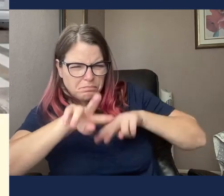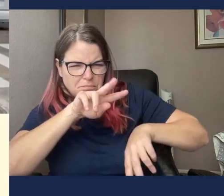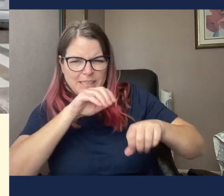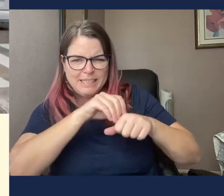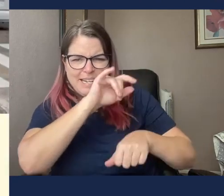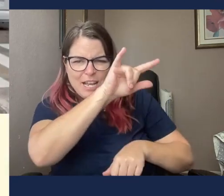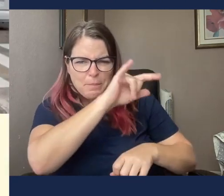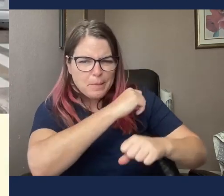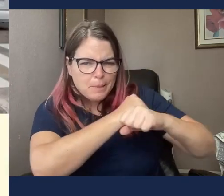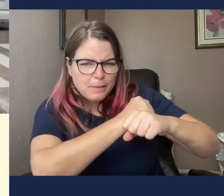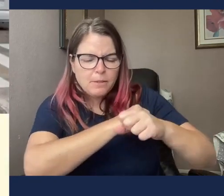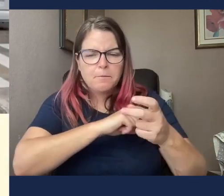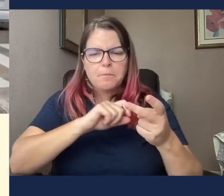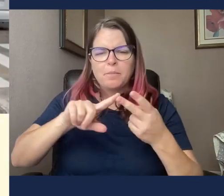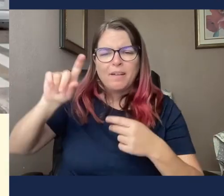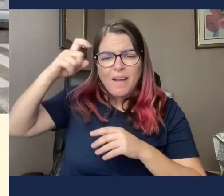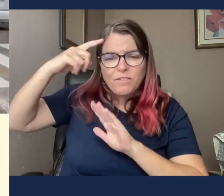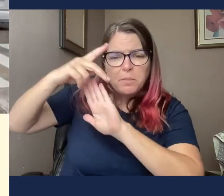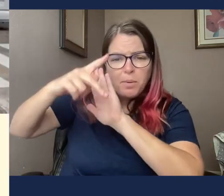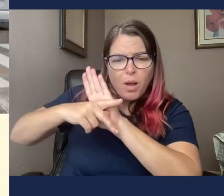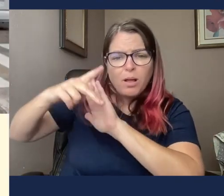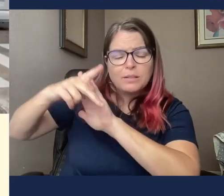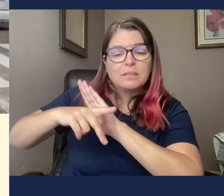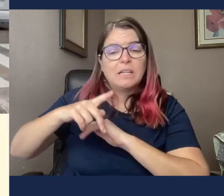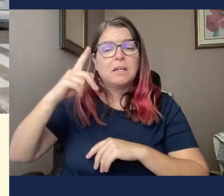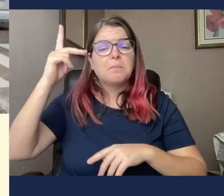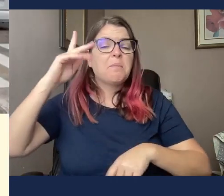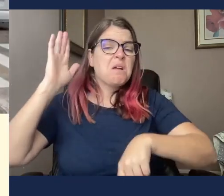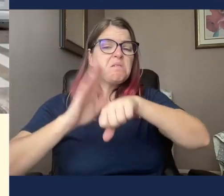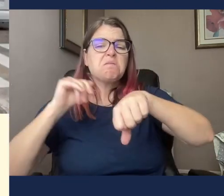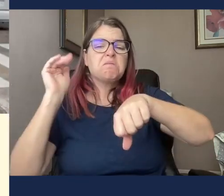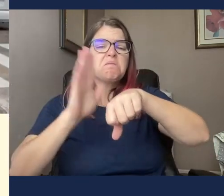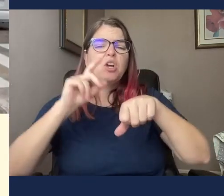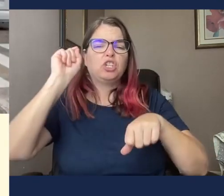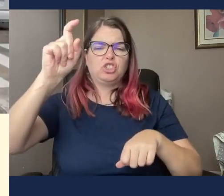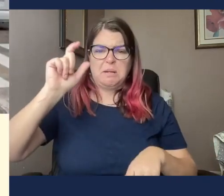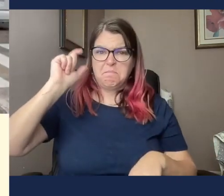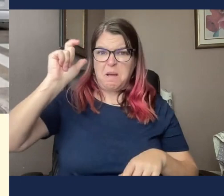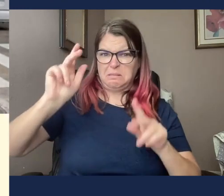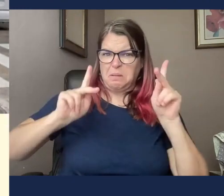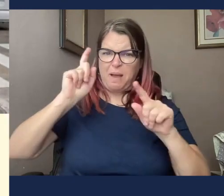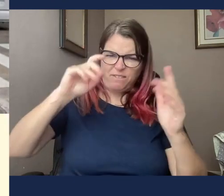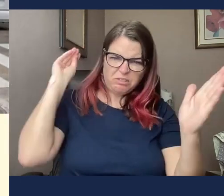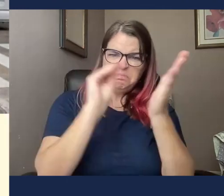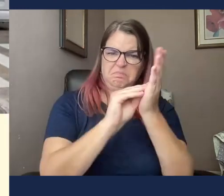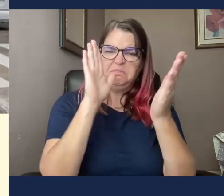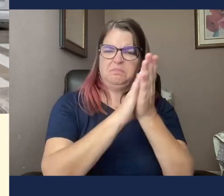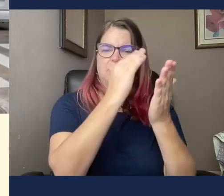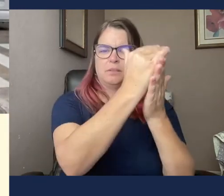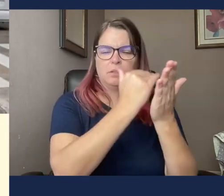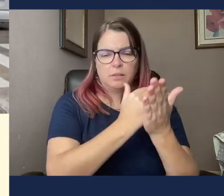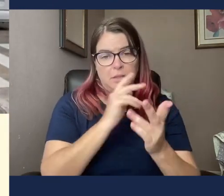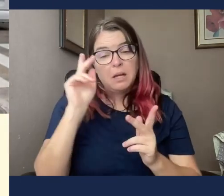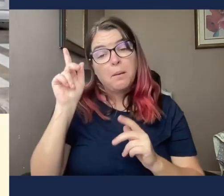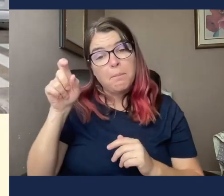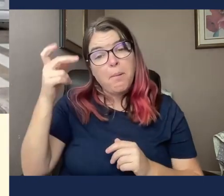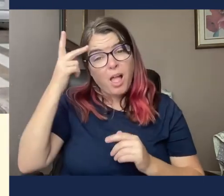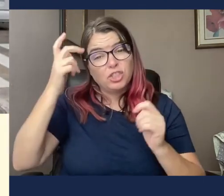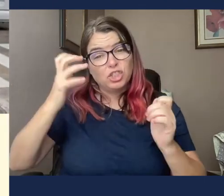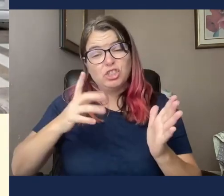supports that, Muslim rage and how we can fate it. I'm not